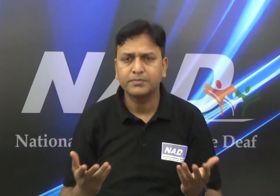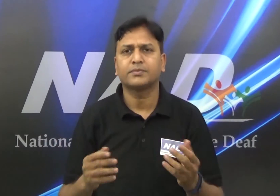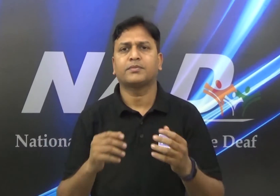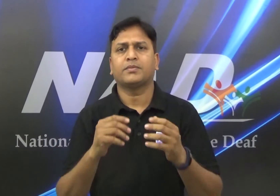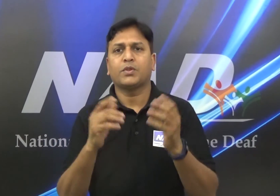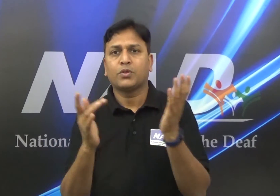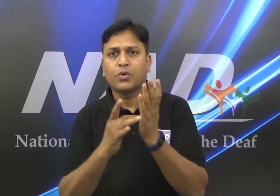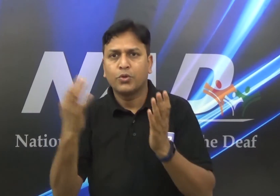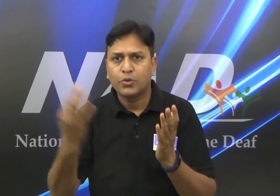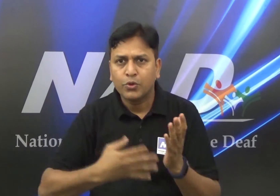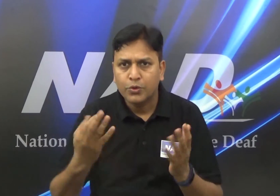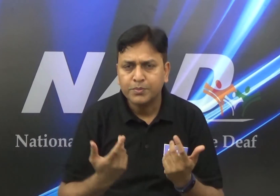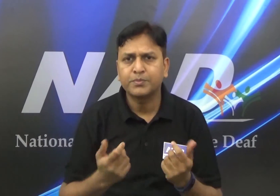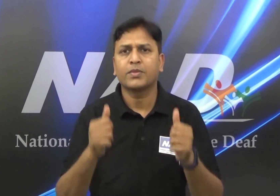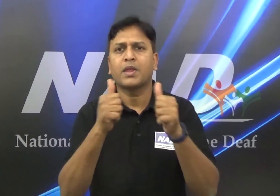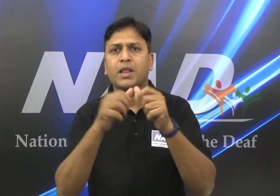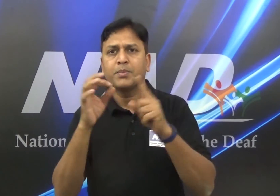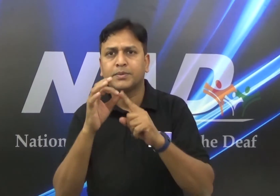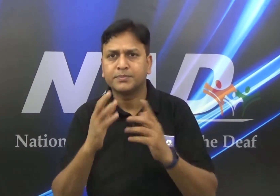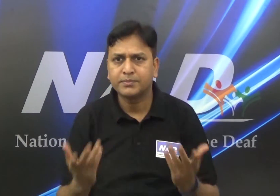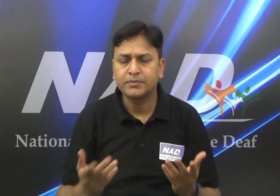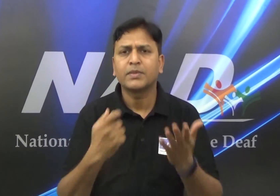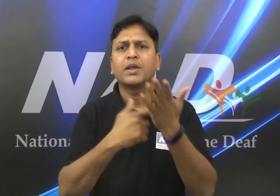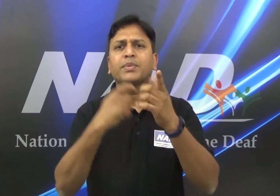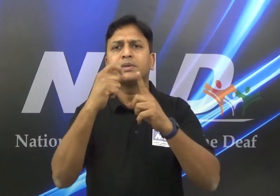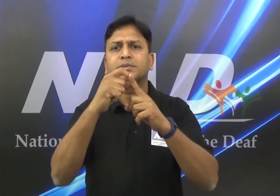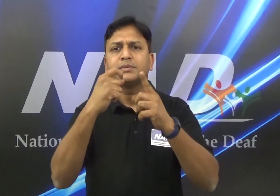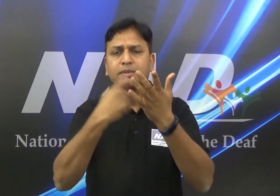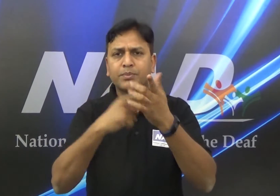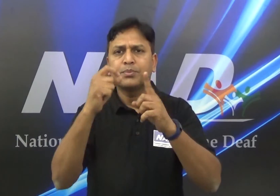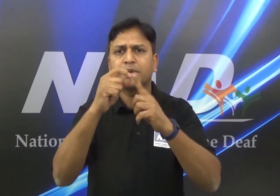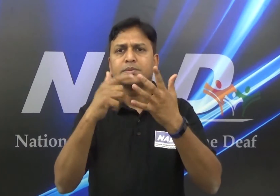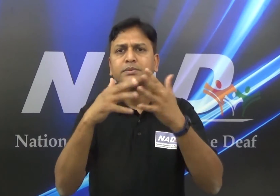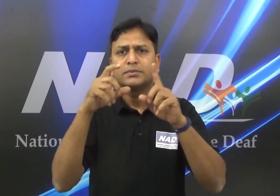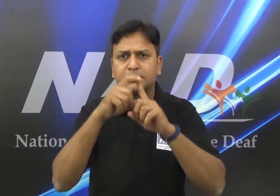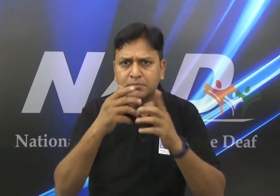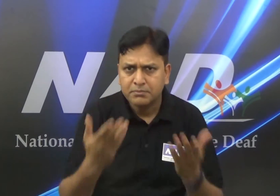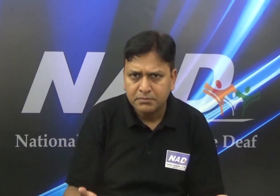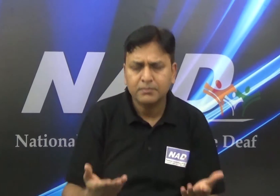New technologies Deaf-friendly apps RPWD Bill